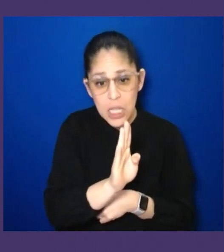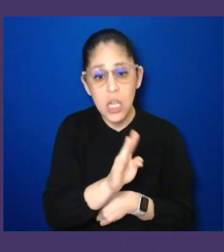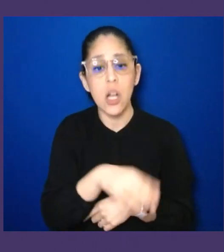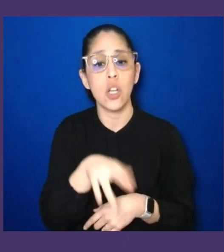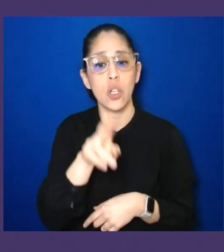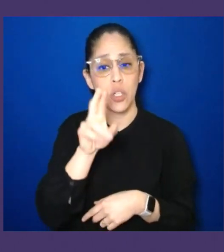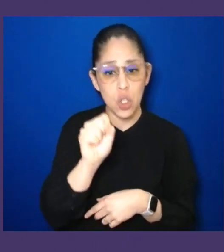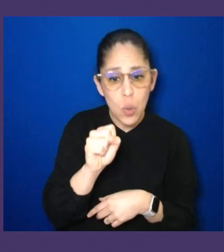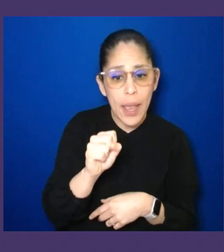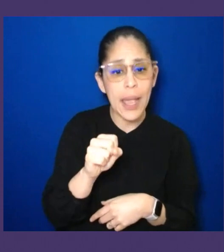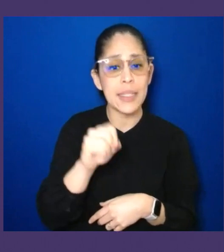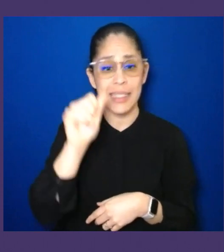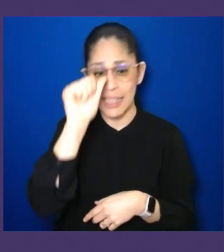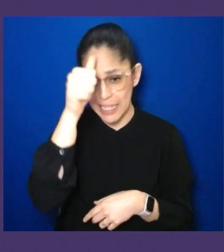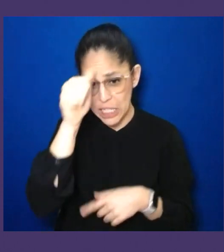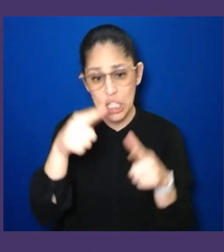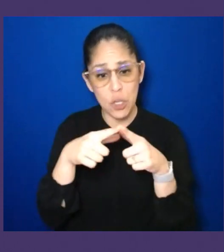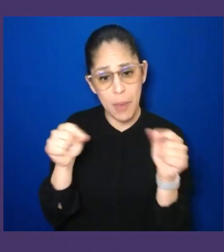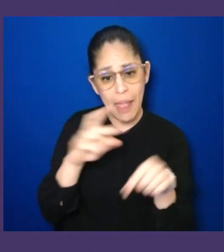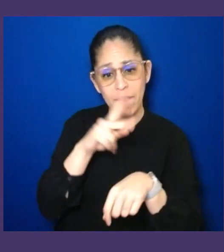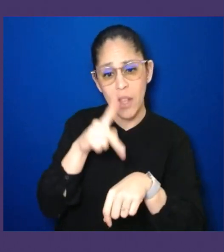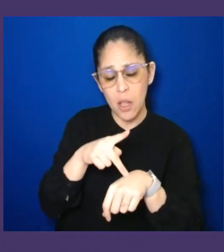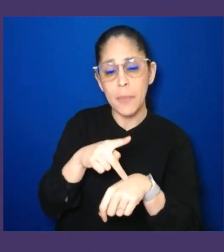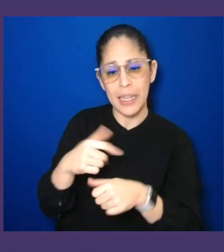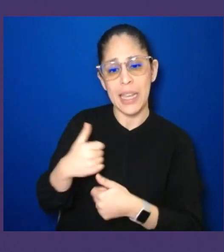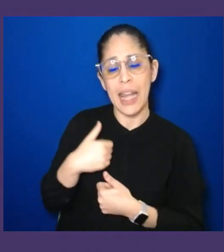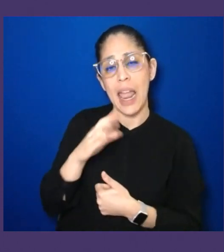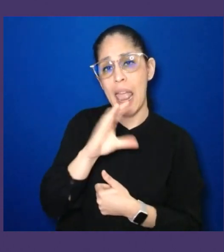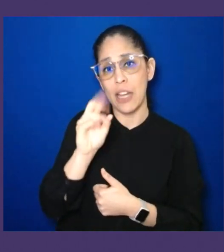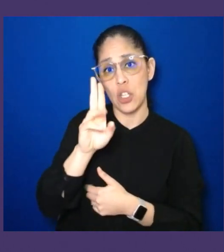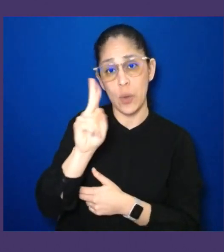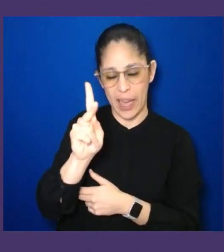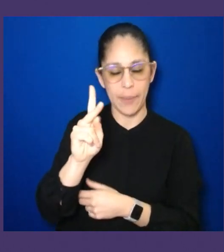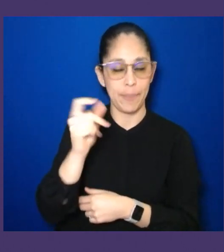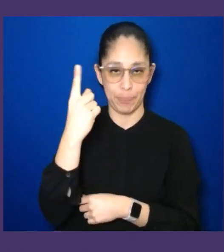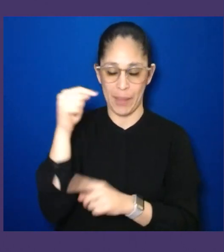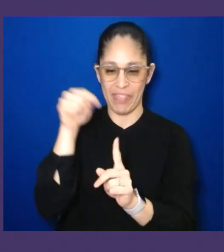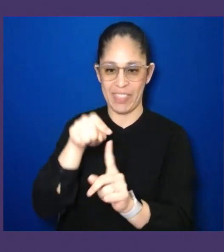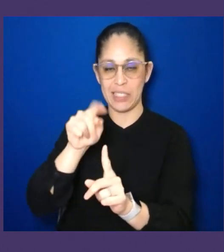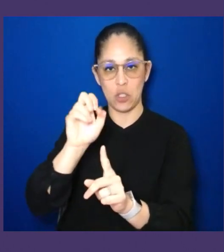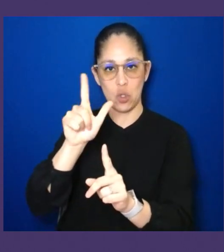Here in the US, where the Disability Equality Index has been around for 10 years,